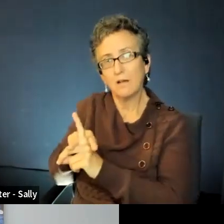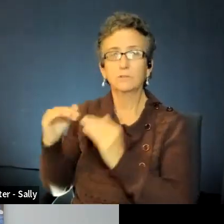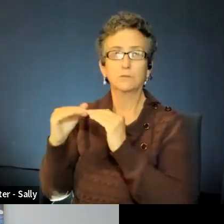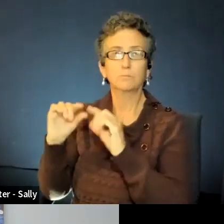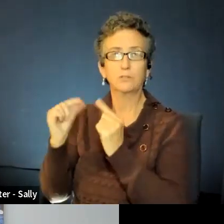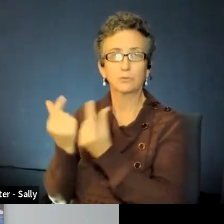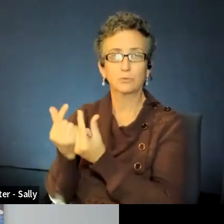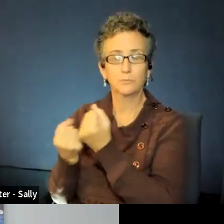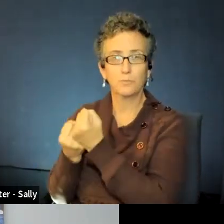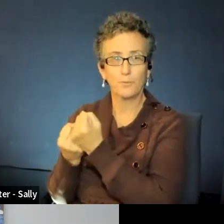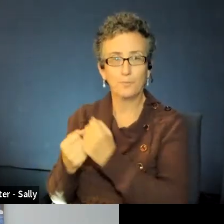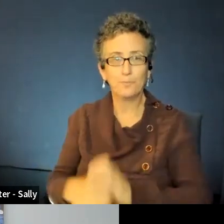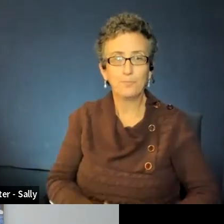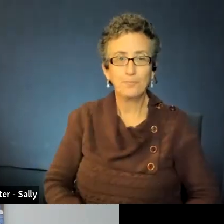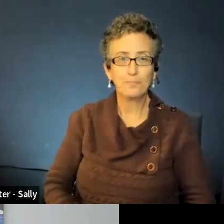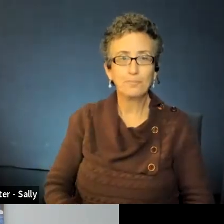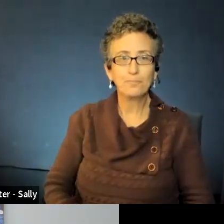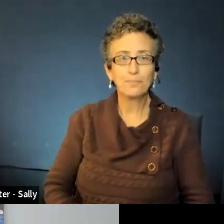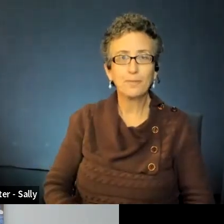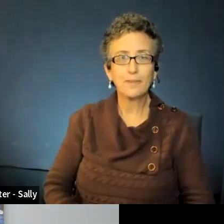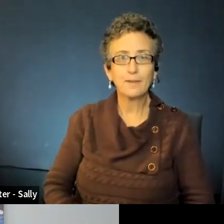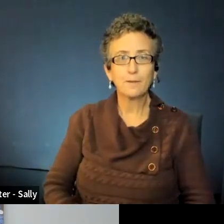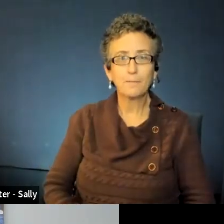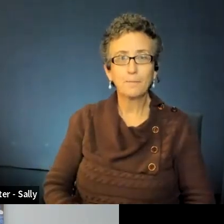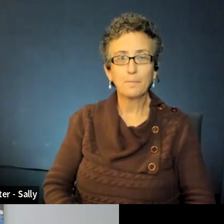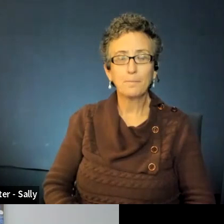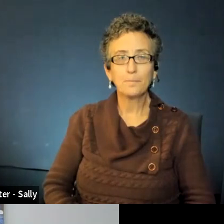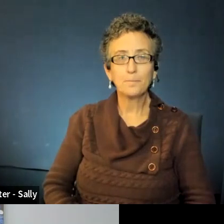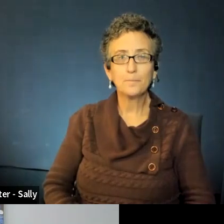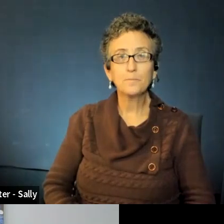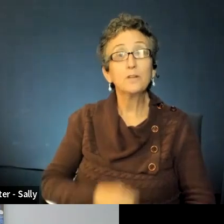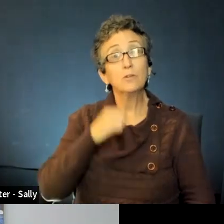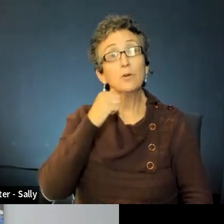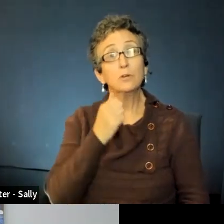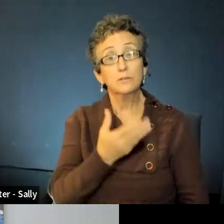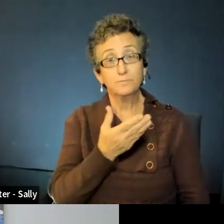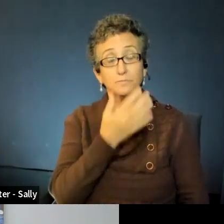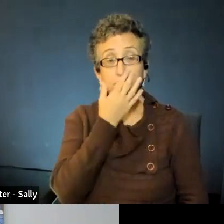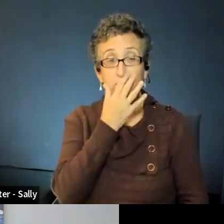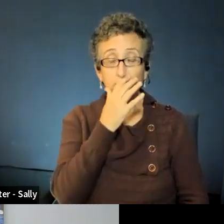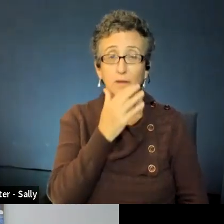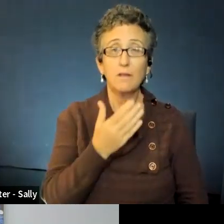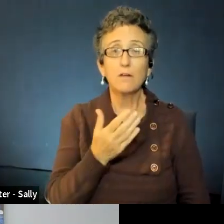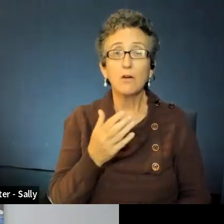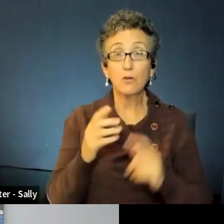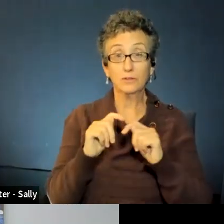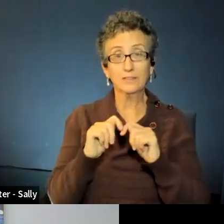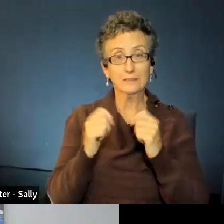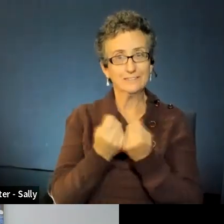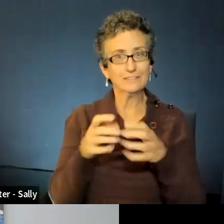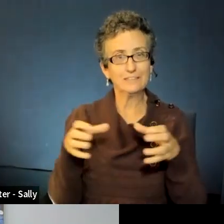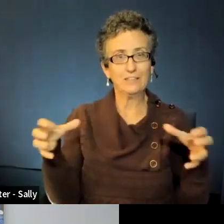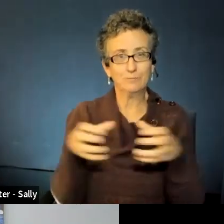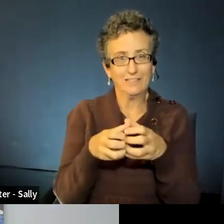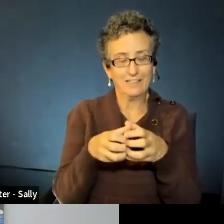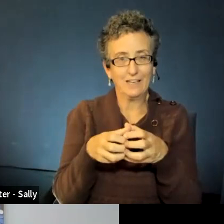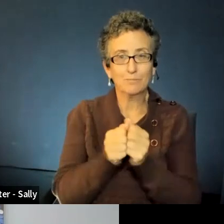. We also noticed with some of our workshops, that we are more structured, maybe a little bit or engaging, or a little bit more fun, and flexible to what the group's needs were, we notice that our attendance was increasing, the peer support groups were going down, but the workshops that were a little bit more engaging and flexible, had structure were going up. So obviously, that over zoom was working, we found that that was working well so we needed to apply that